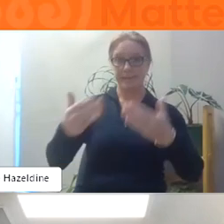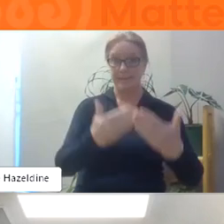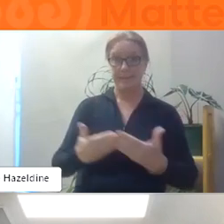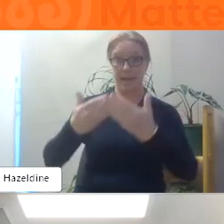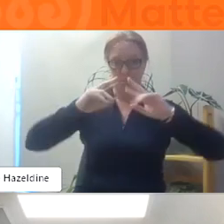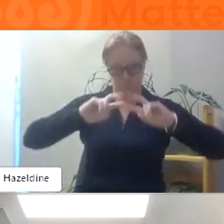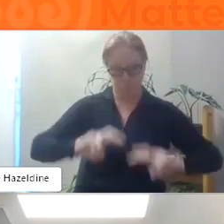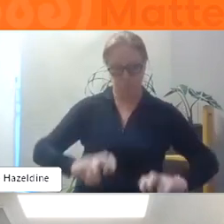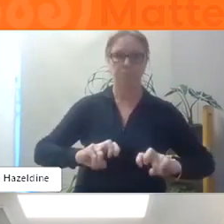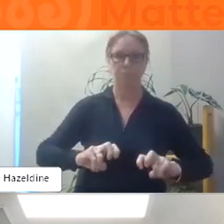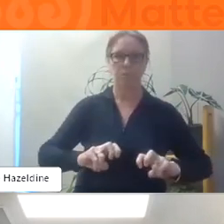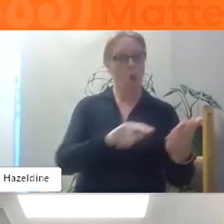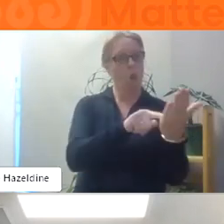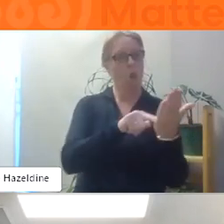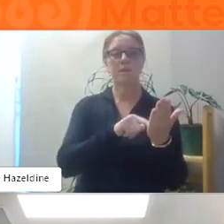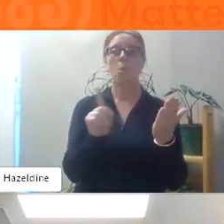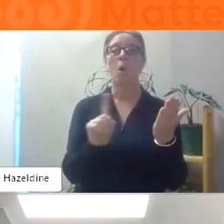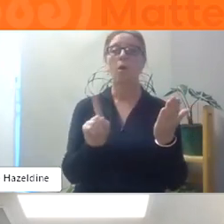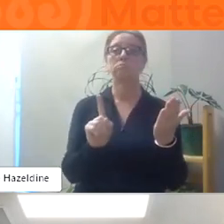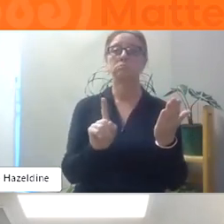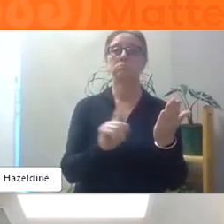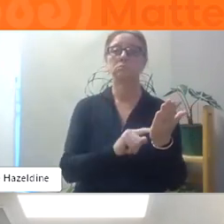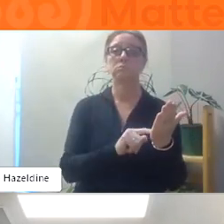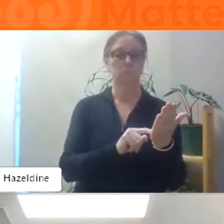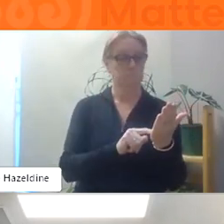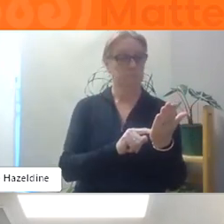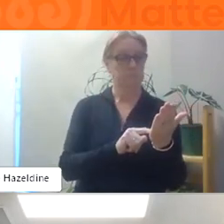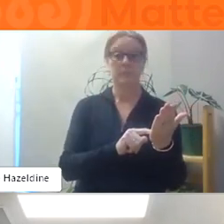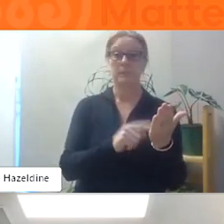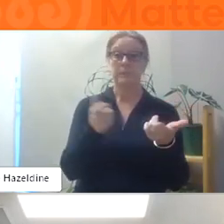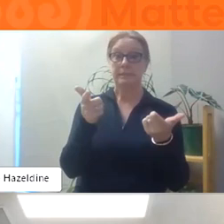in which they looked at what do teachers, particularly beginning